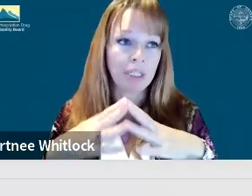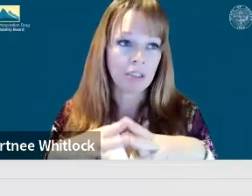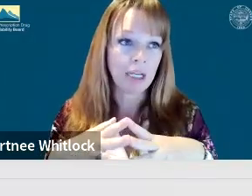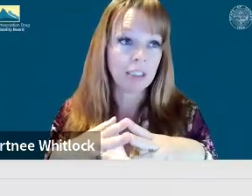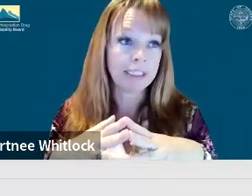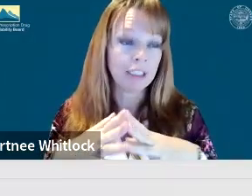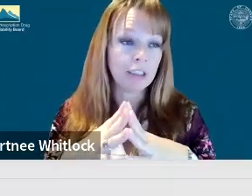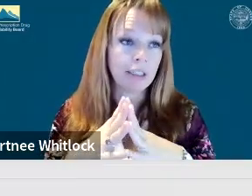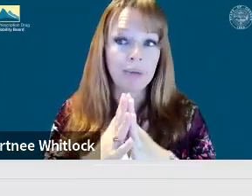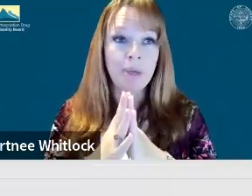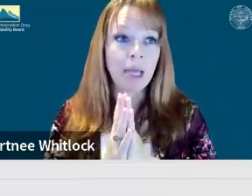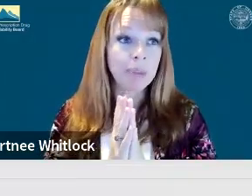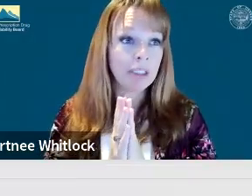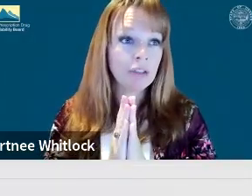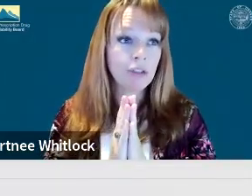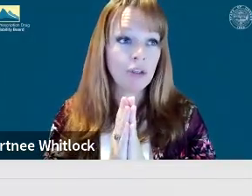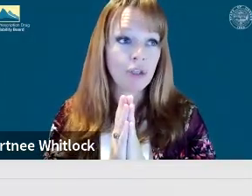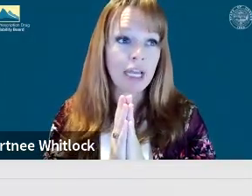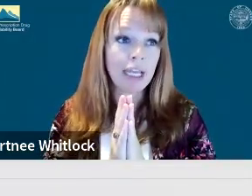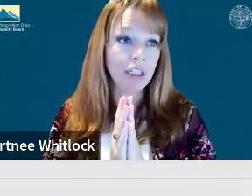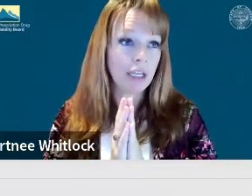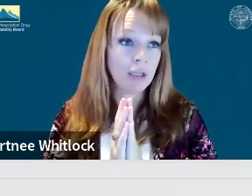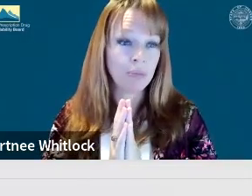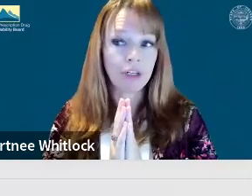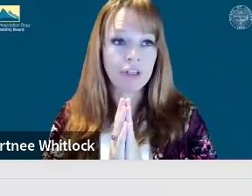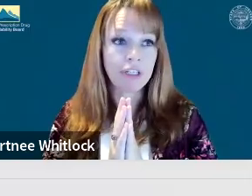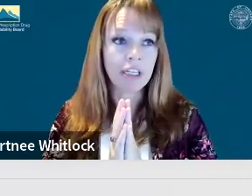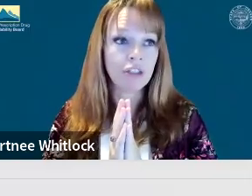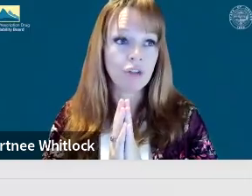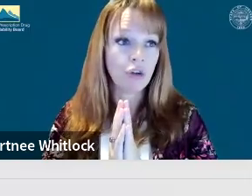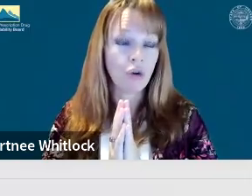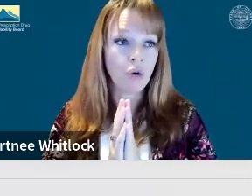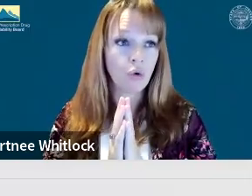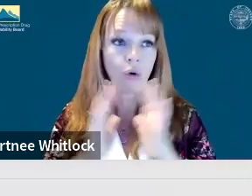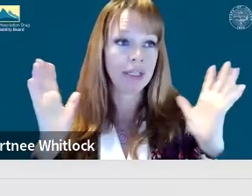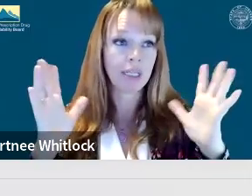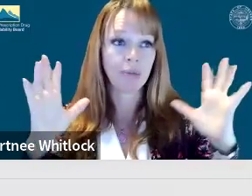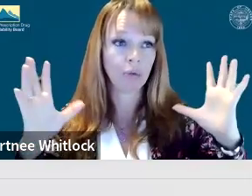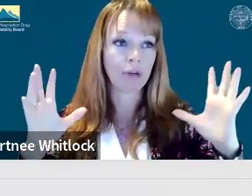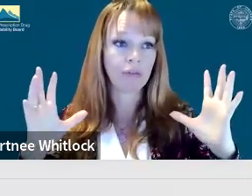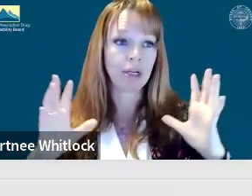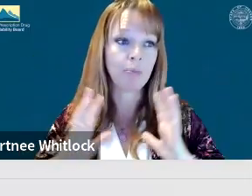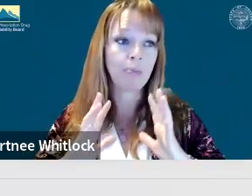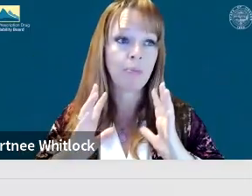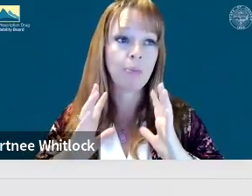but it's a lot cleaner. I'm happy to try and put everything into one table or one frame,